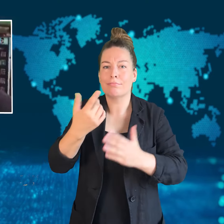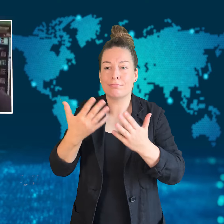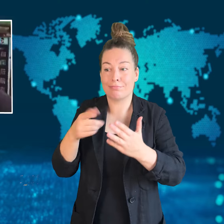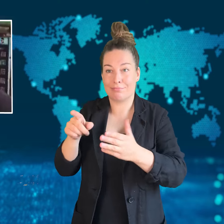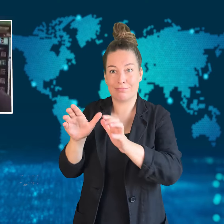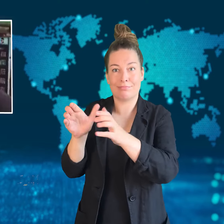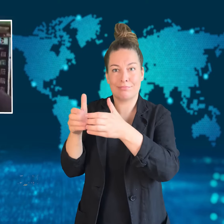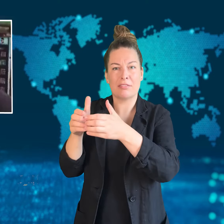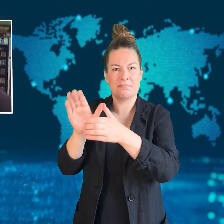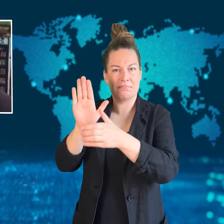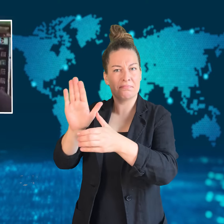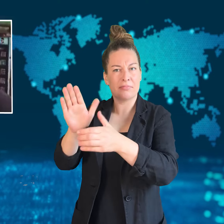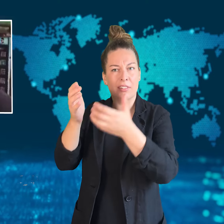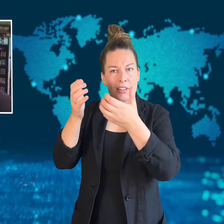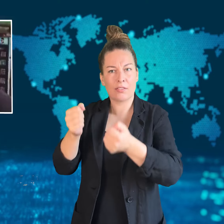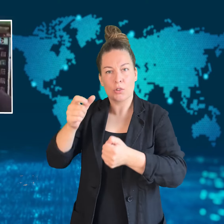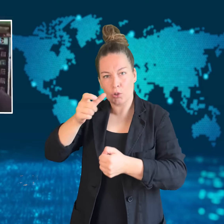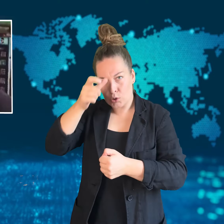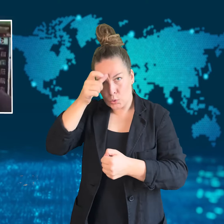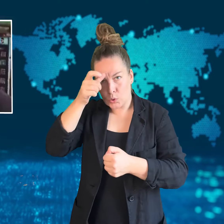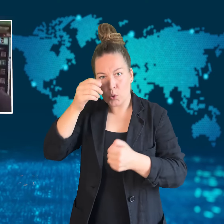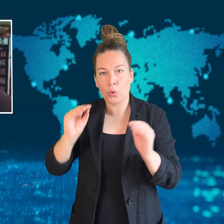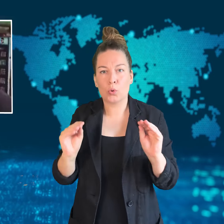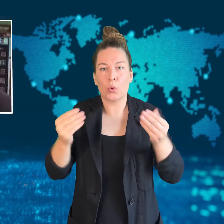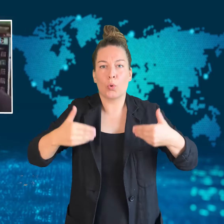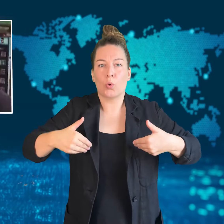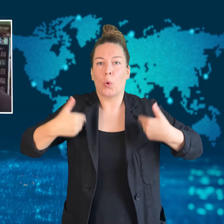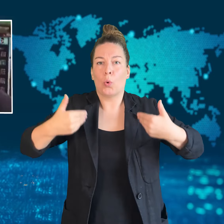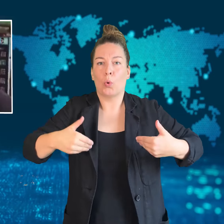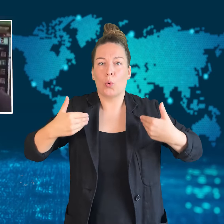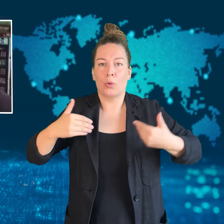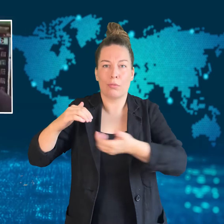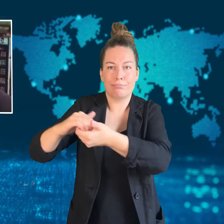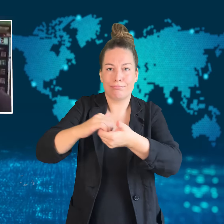the Youth Union of TÃ¼rkiye.